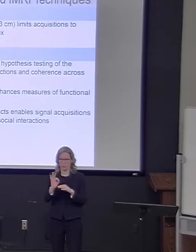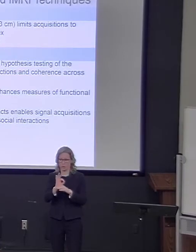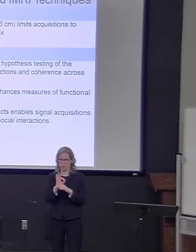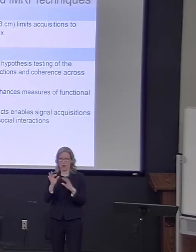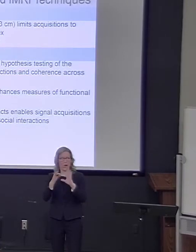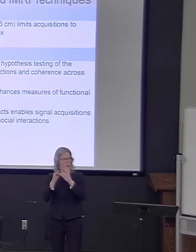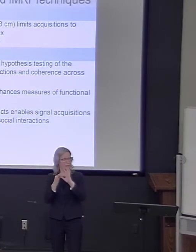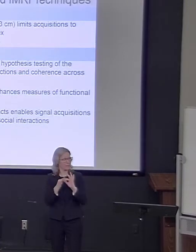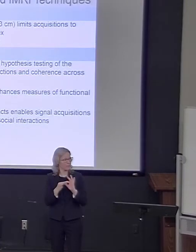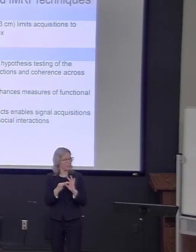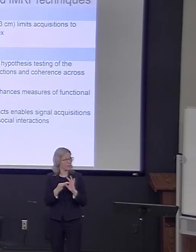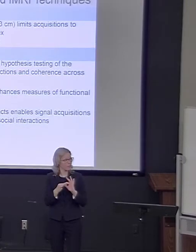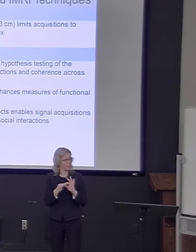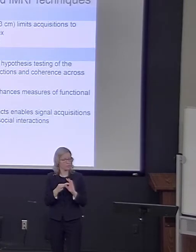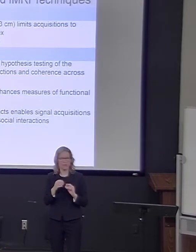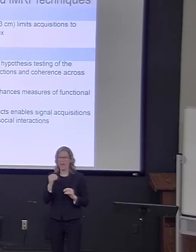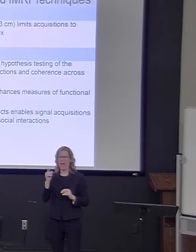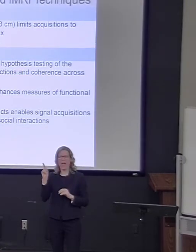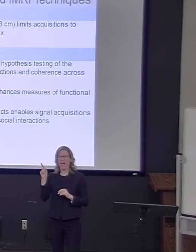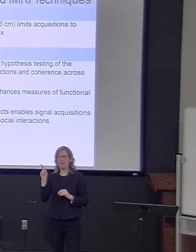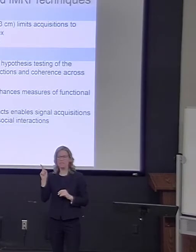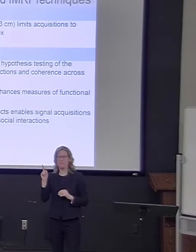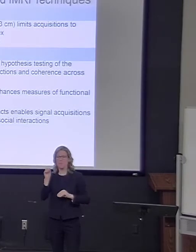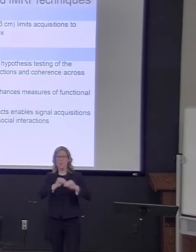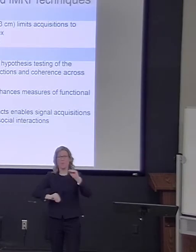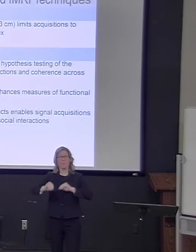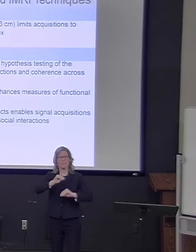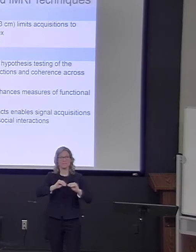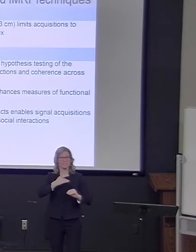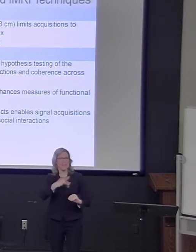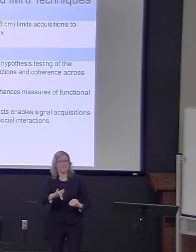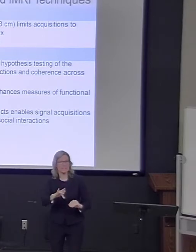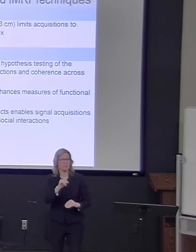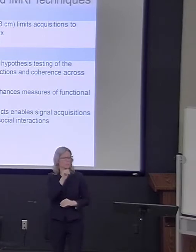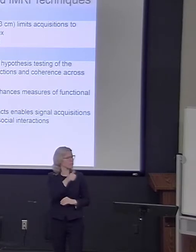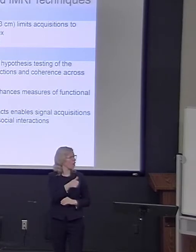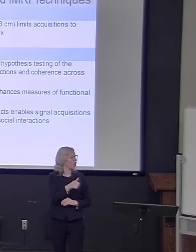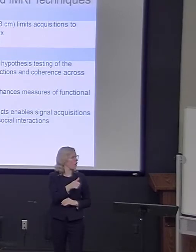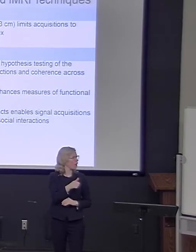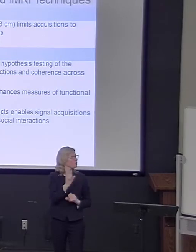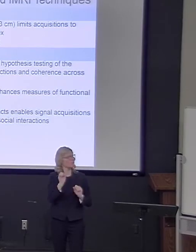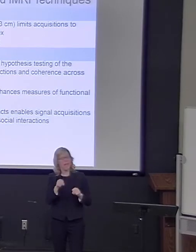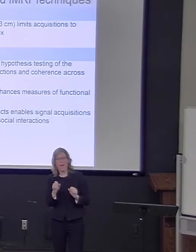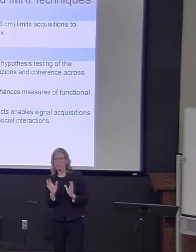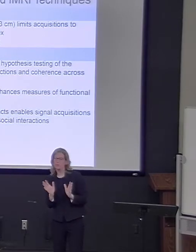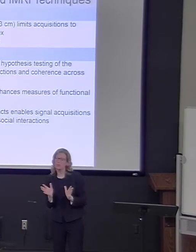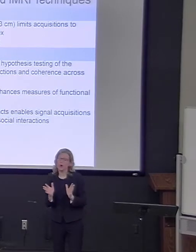It's relatively insensitive to movement artifacts so you can talk and move around. It's not totally insensitive.